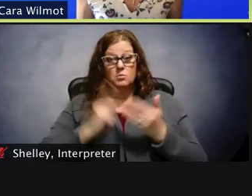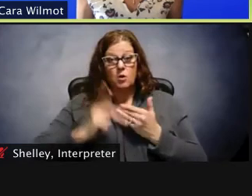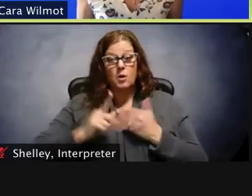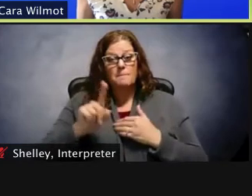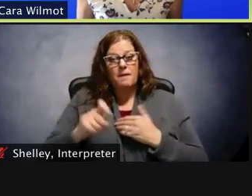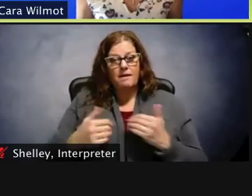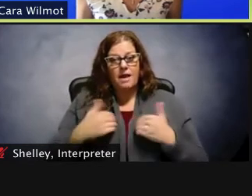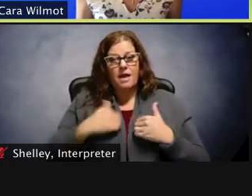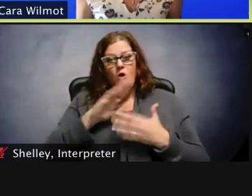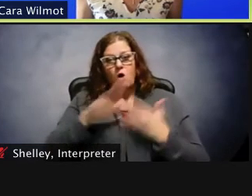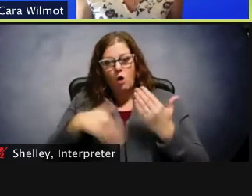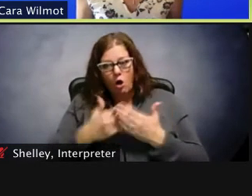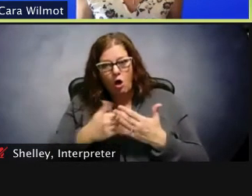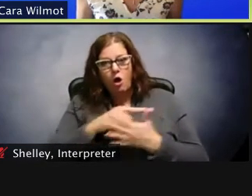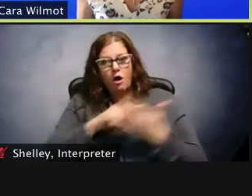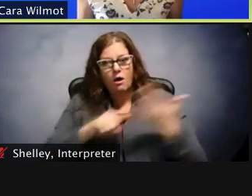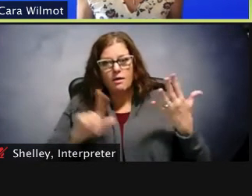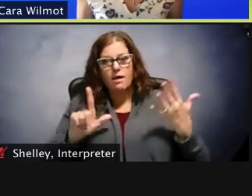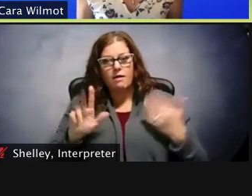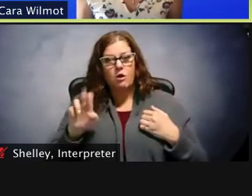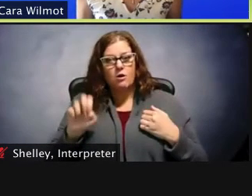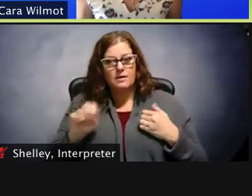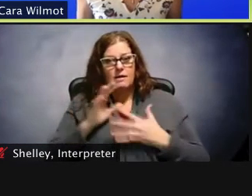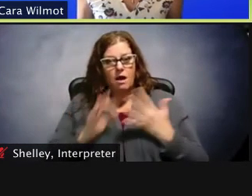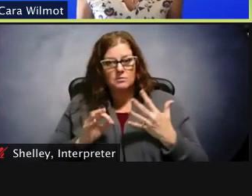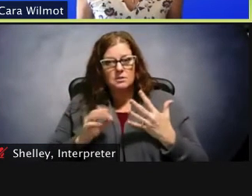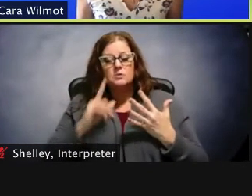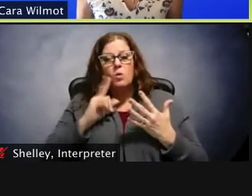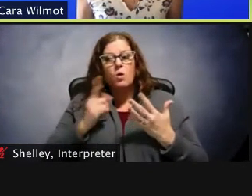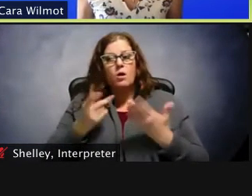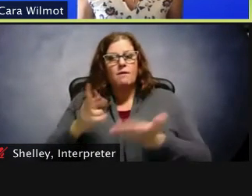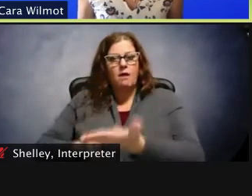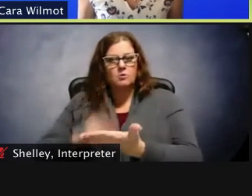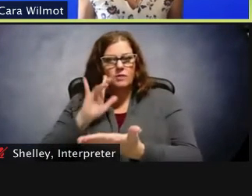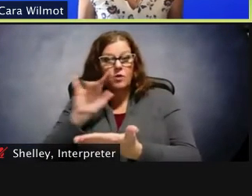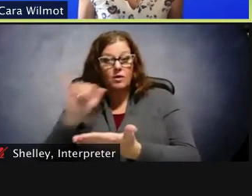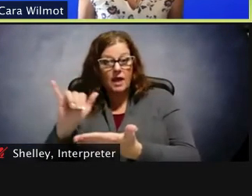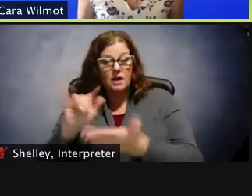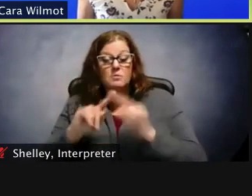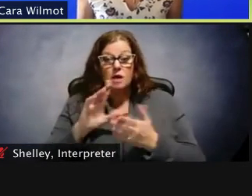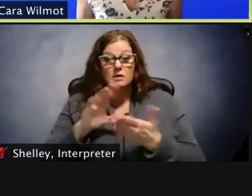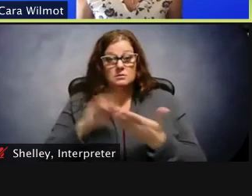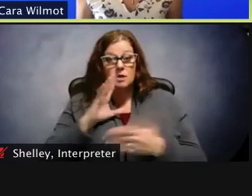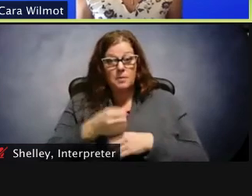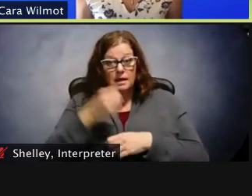all the LRE options or contract for them. But a student's placement depends on their needs.